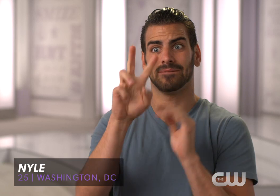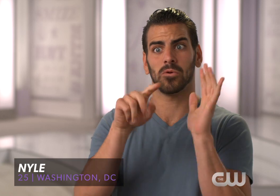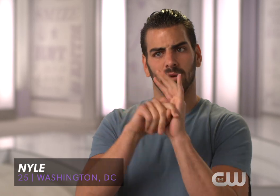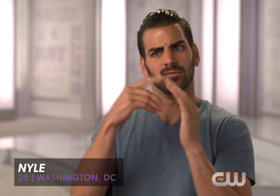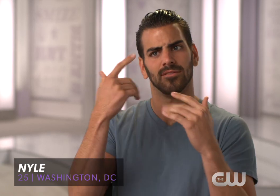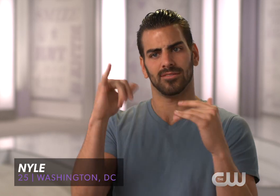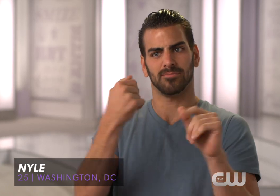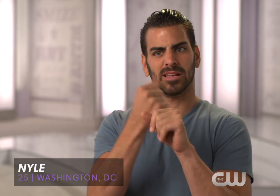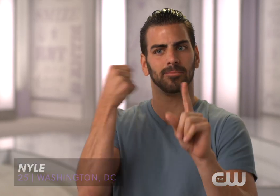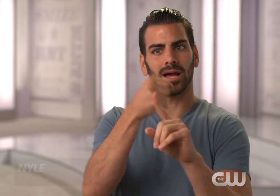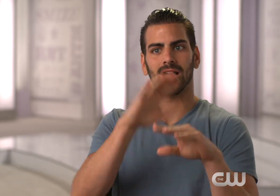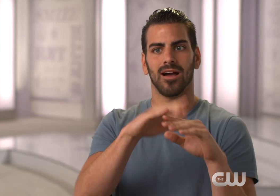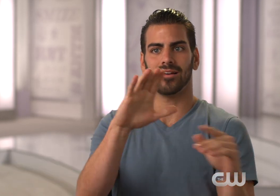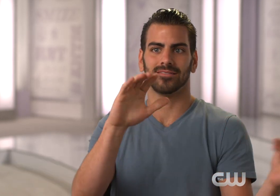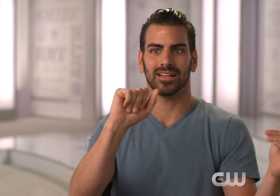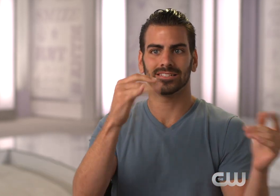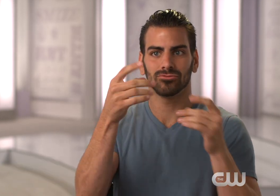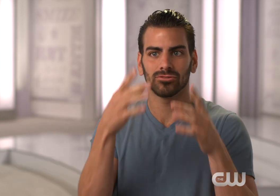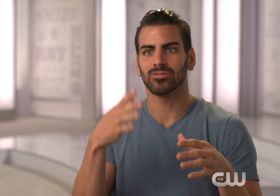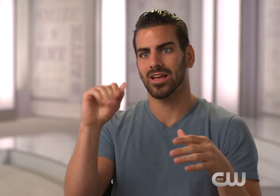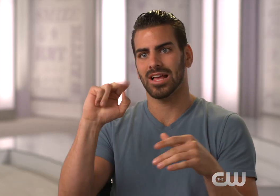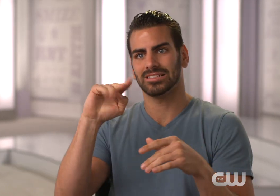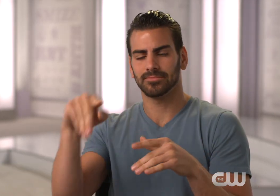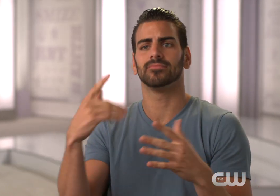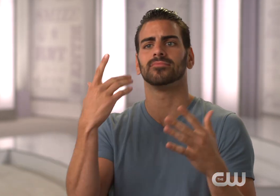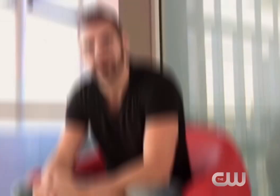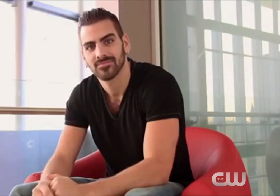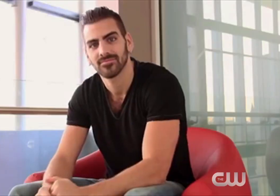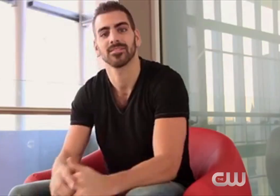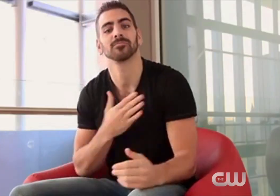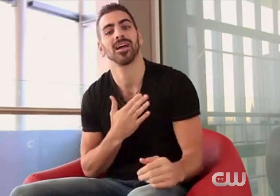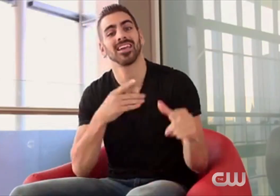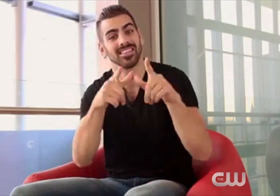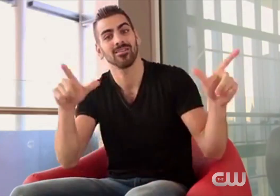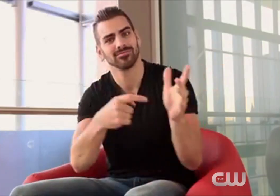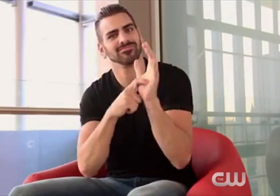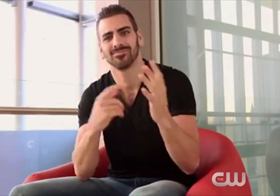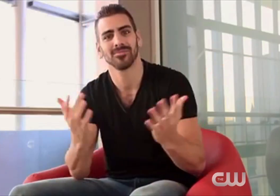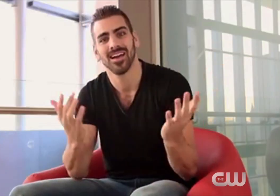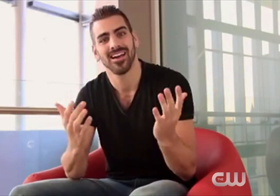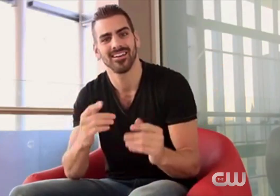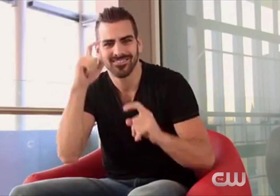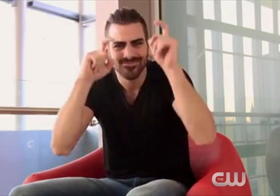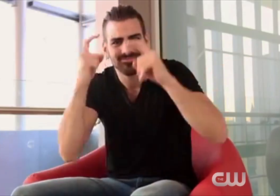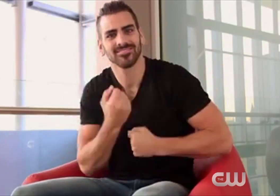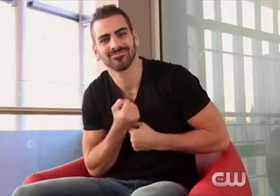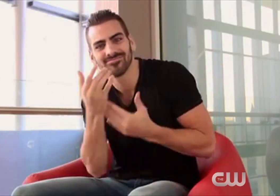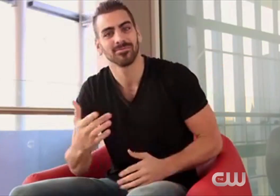I made a video that made an impact with the casting director and America’s Next Top Model. As, you can see, my language requires facial expression and body language.